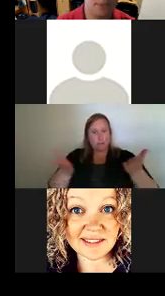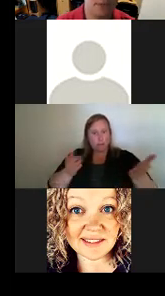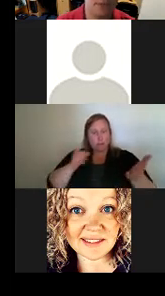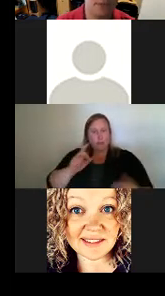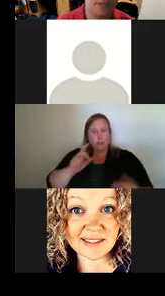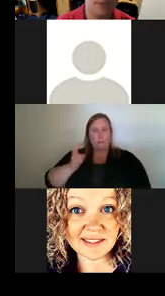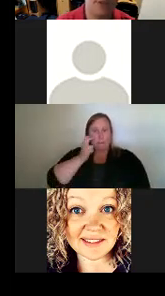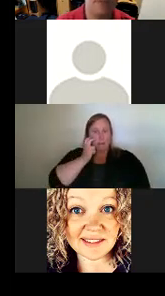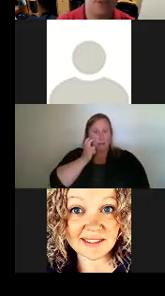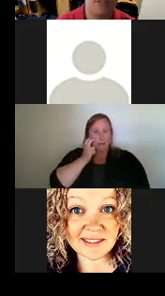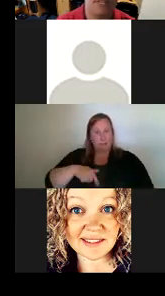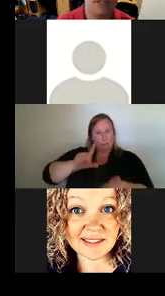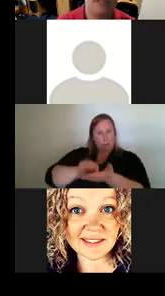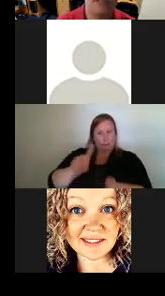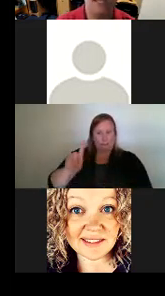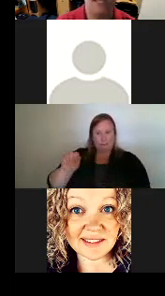DISABLED LIBRARY OF CONGRESS, NLS.